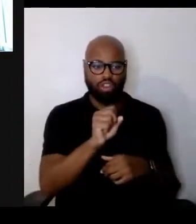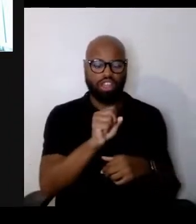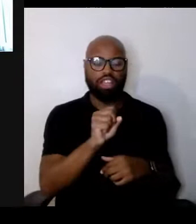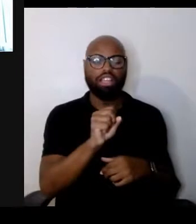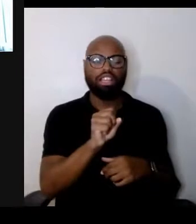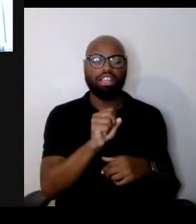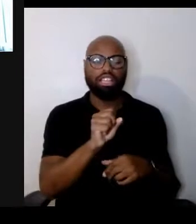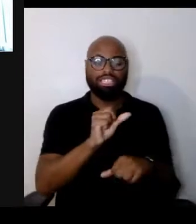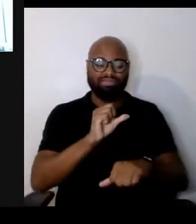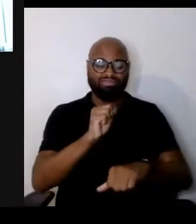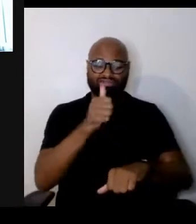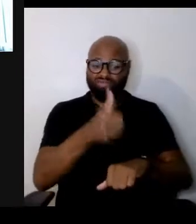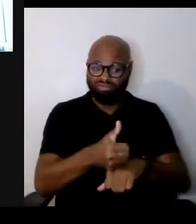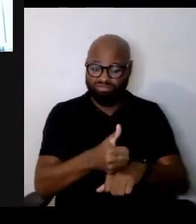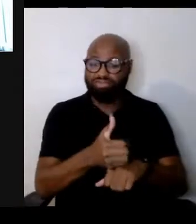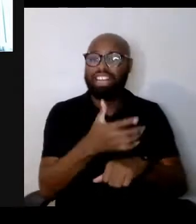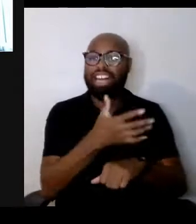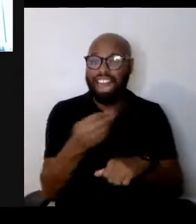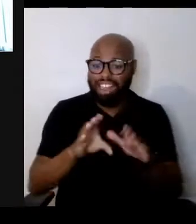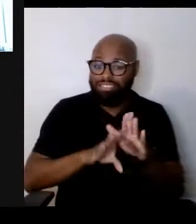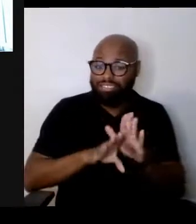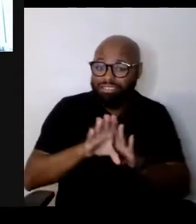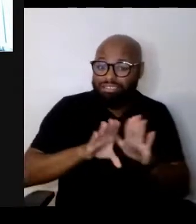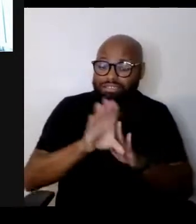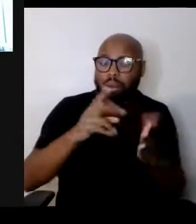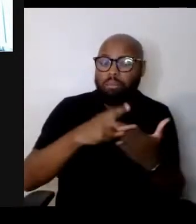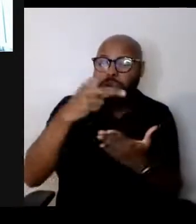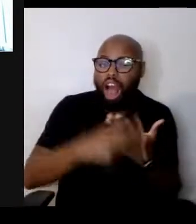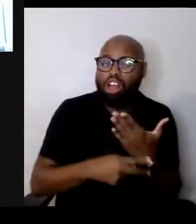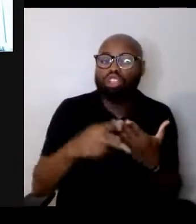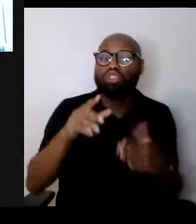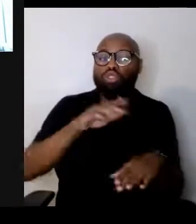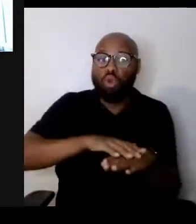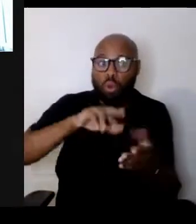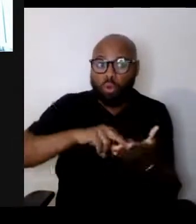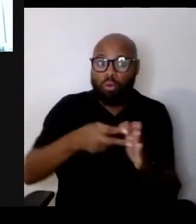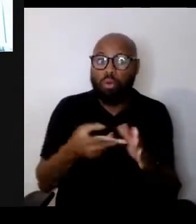and craft the policy to intentionally close our doors